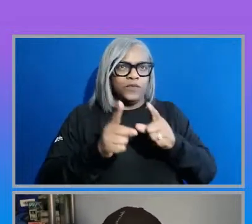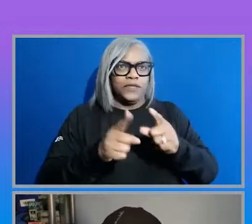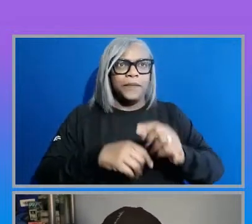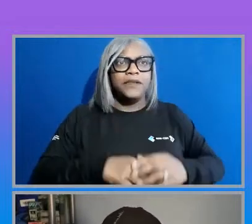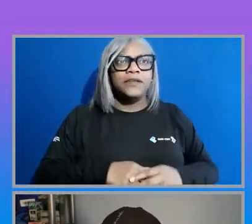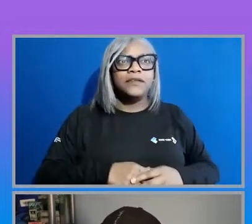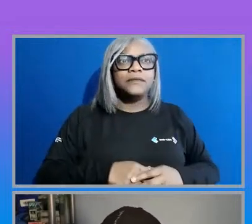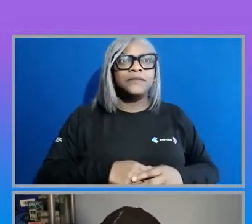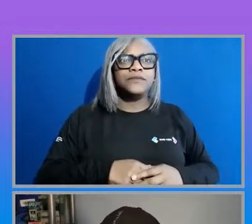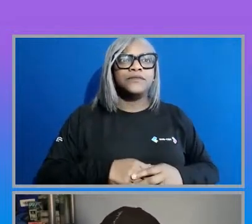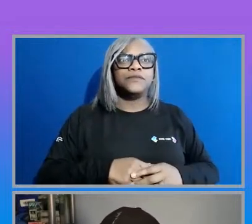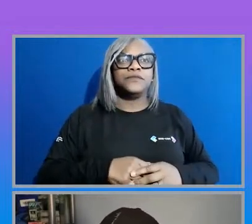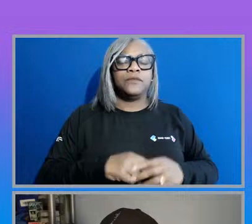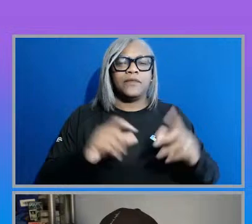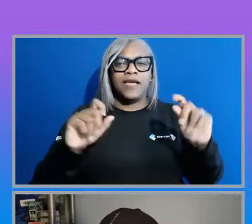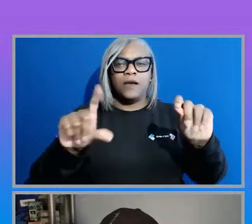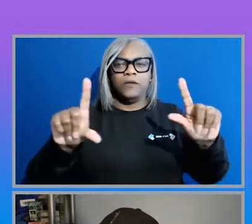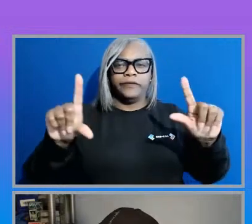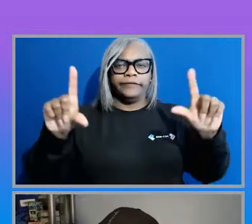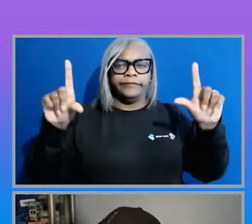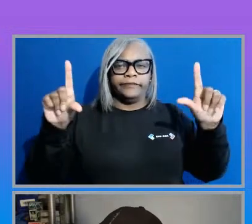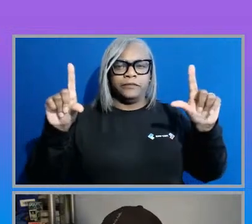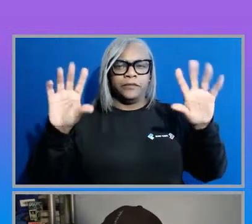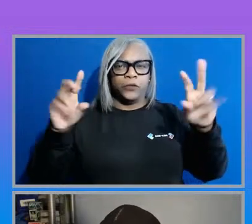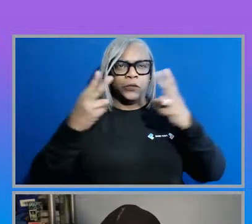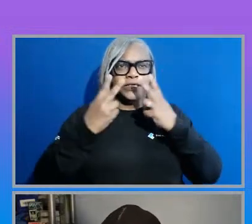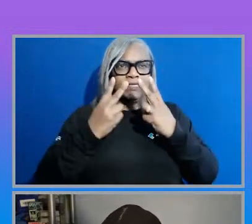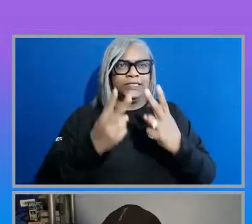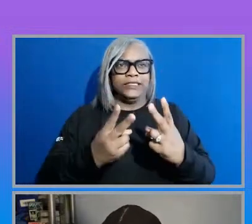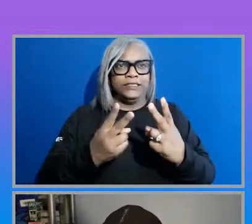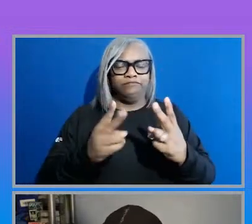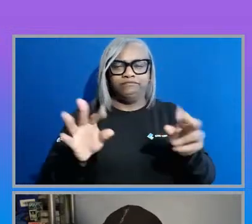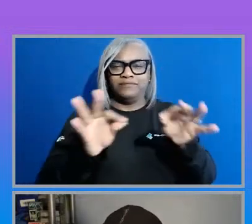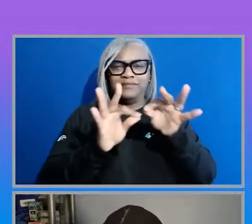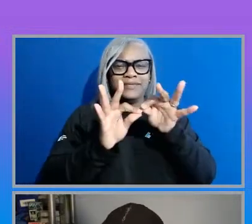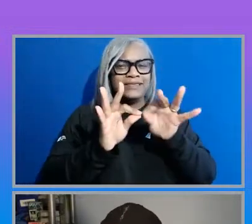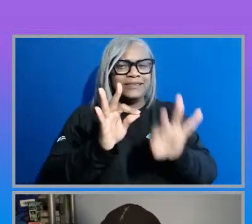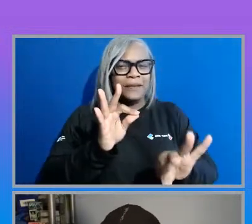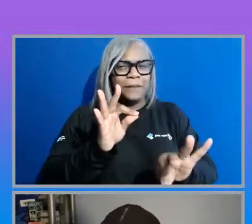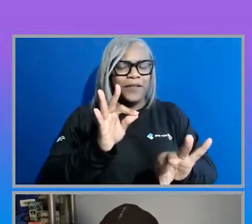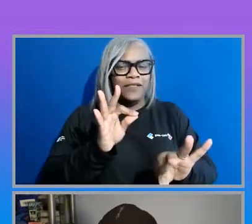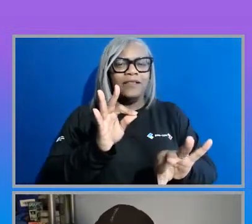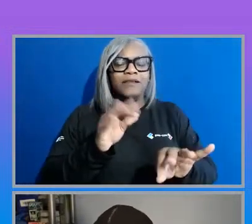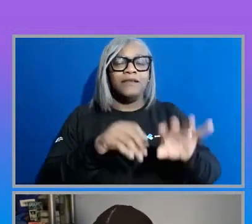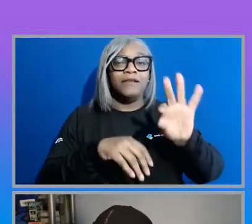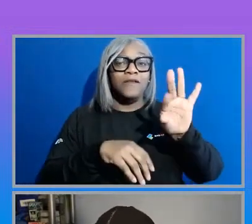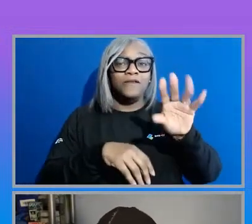settings page I'll make this a little bit bigger. It's just a